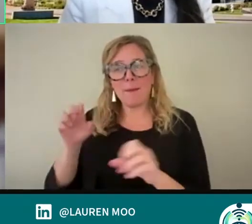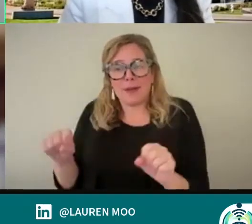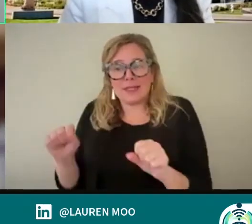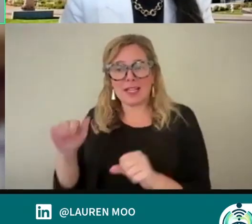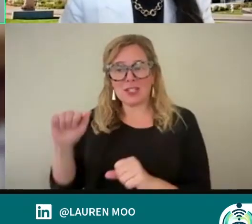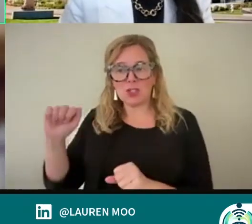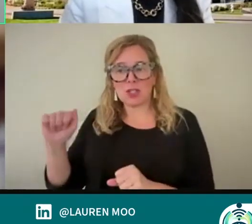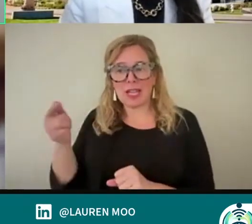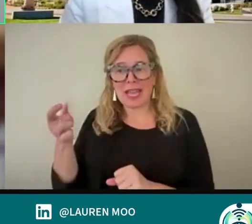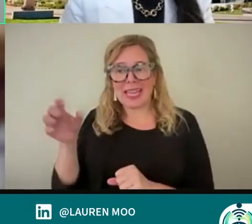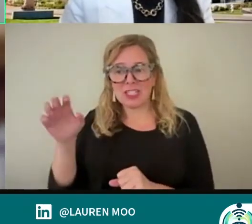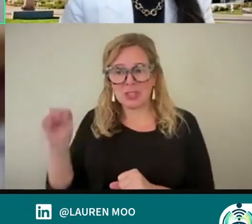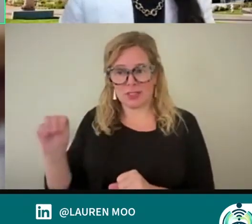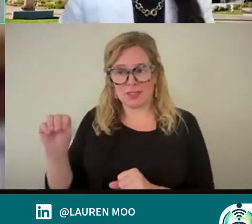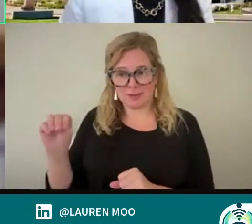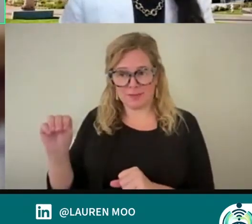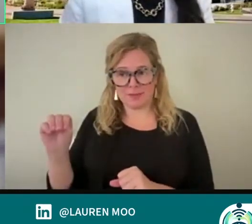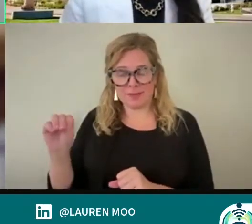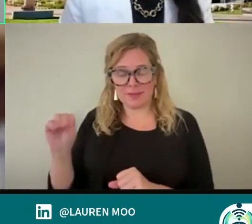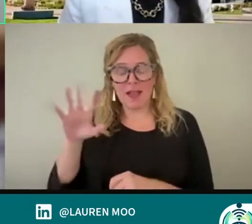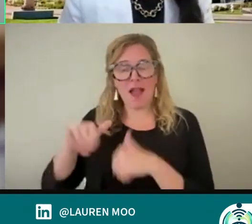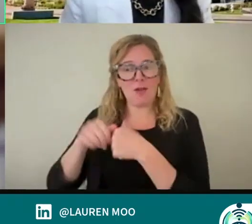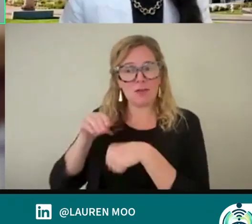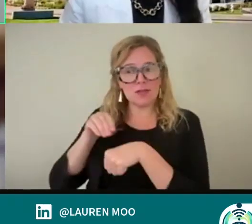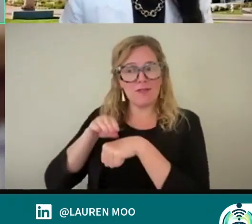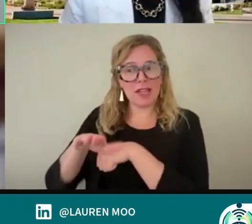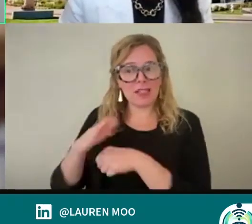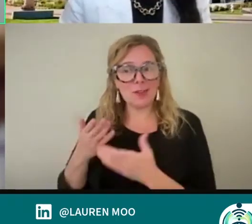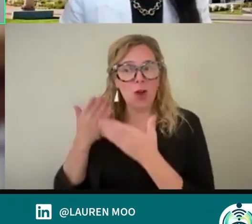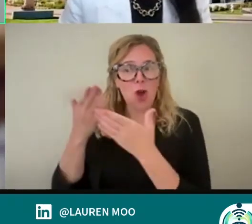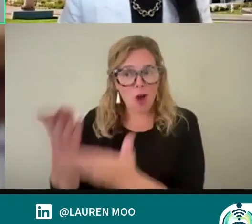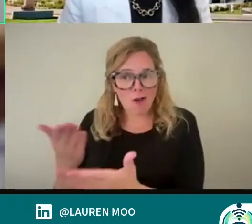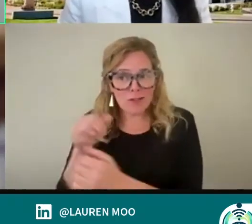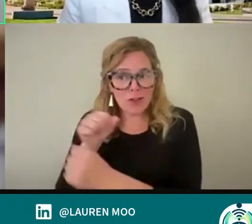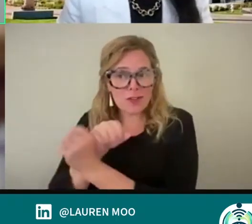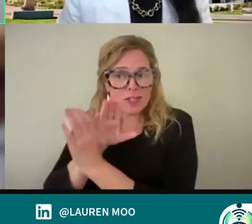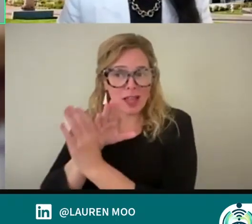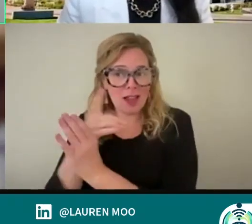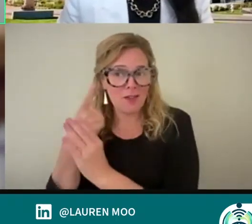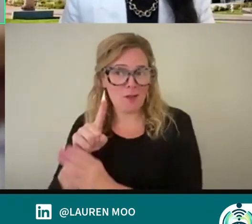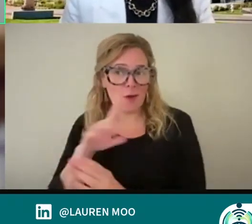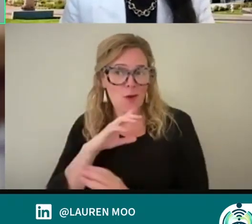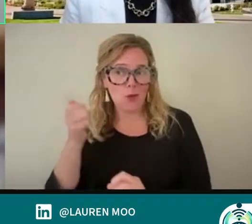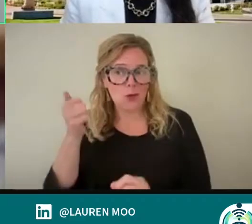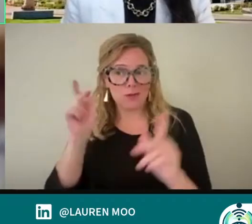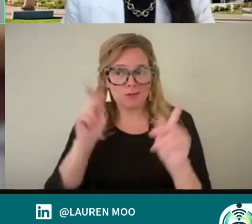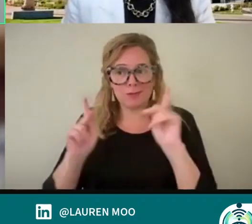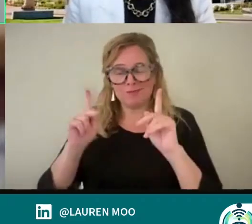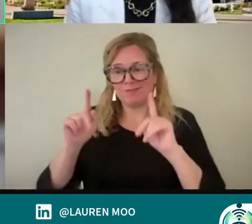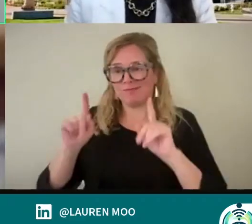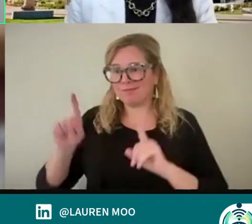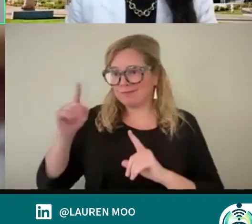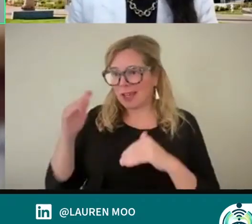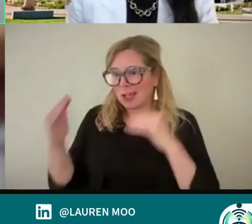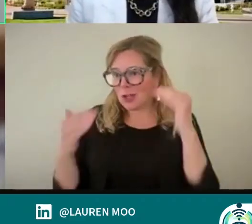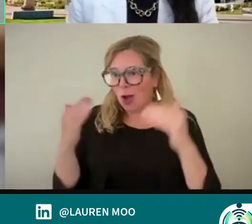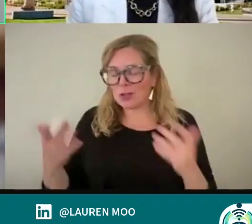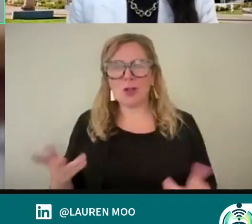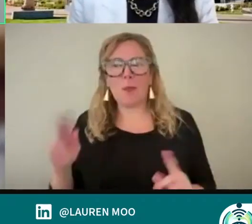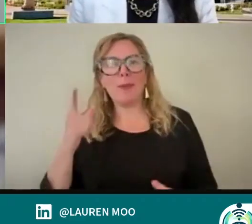of telehealth to older adults in general. Because I think people make an assumption that they can't use it. And so they don't even bother to offer or they offer it in a